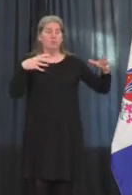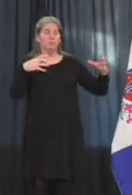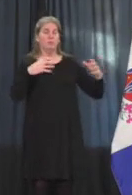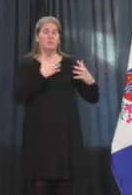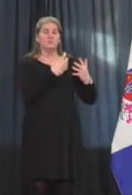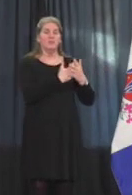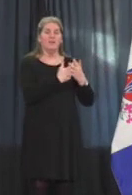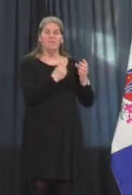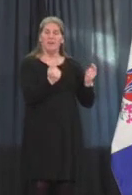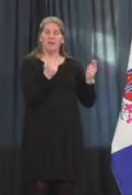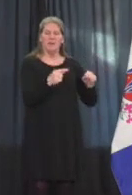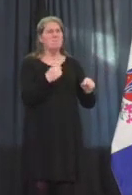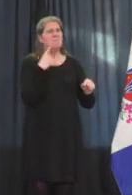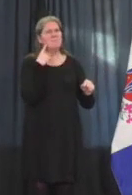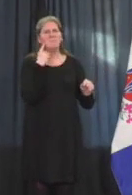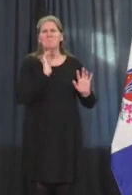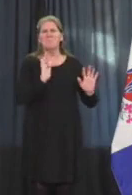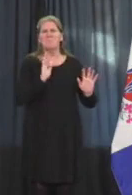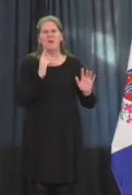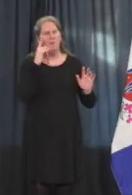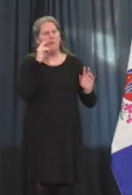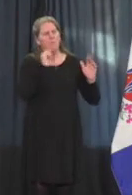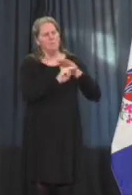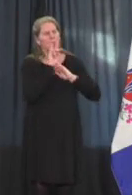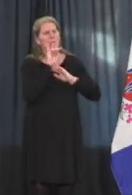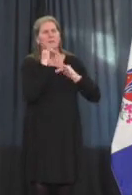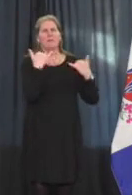A SUDDEN OVERCROWDING AT THE WHITEHORSE CORRECTIONAL CENTRE. ALL RIGHT.